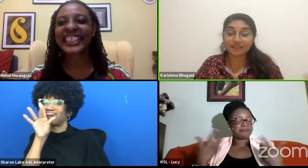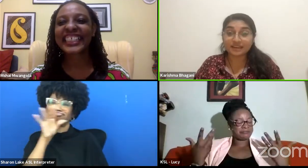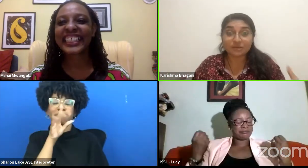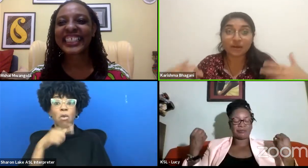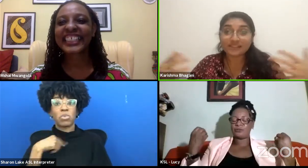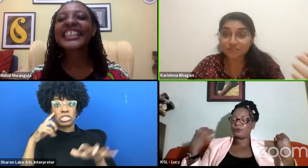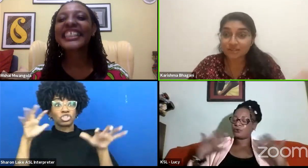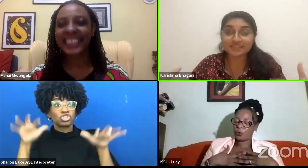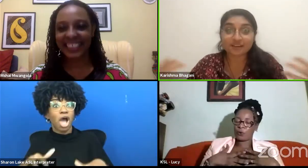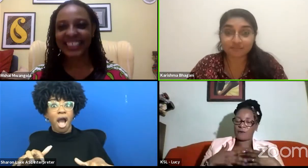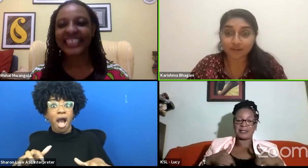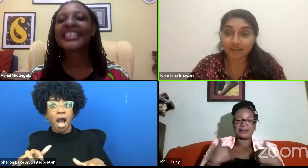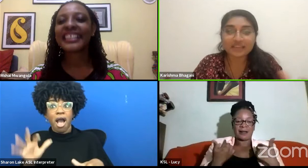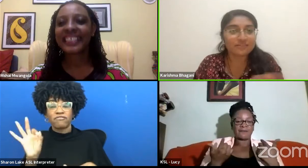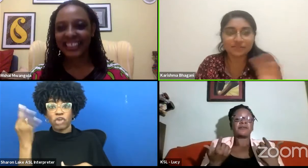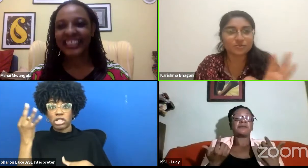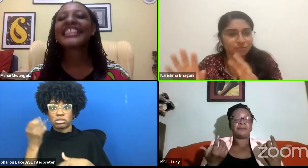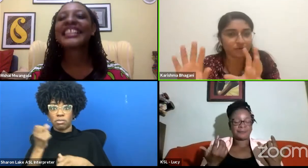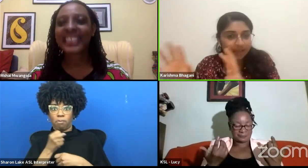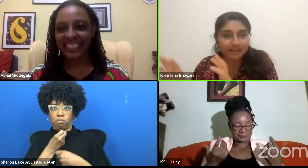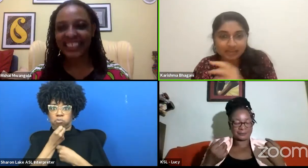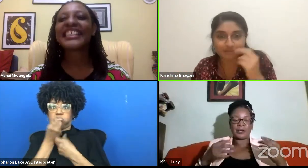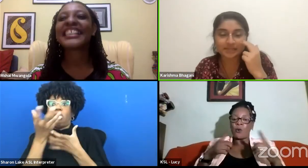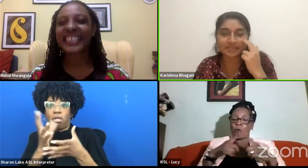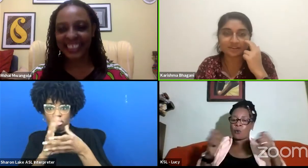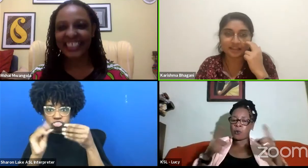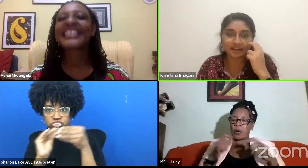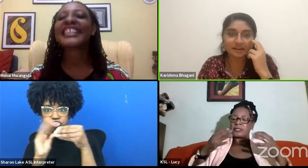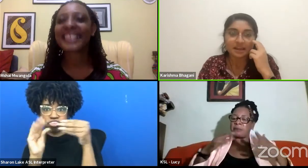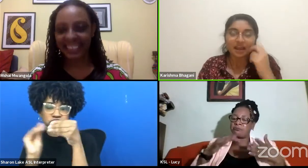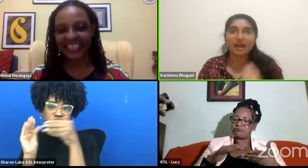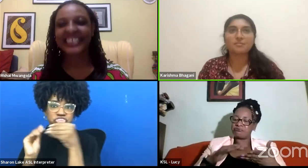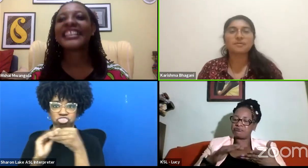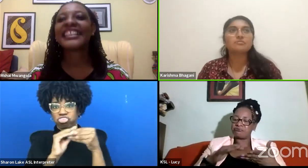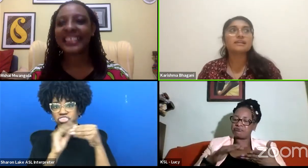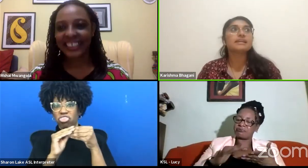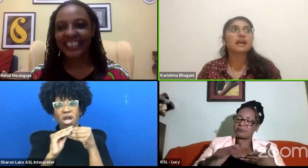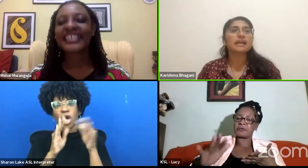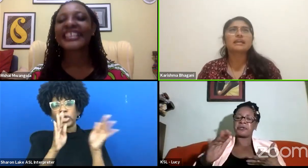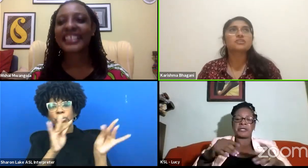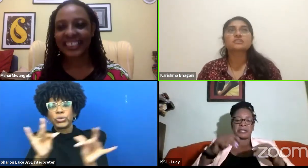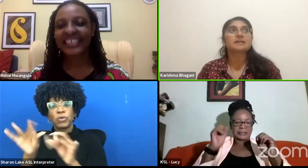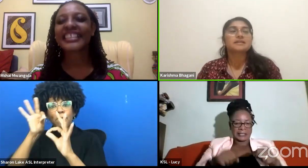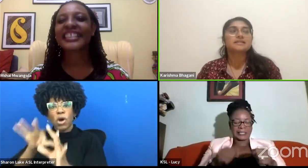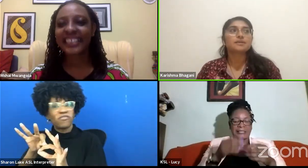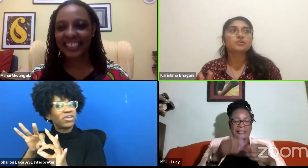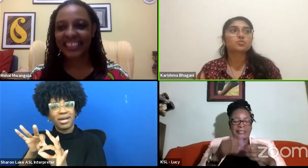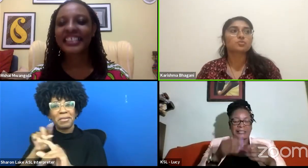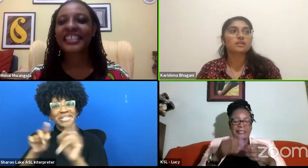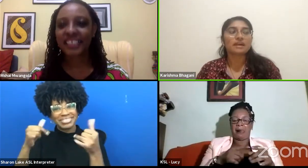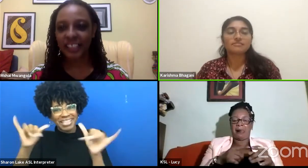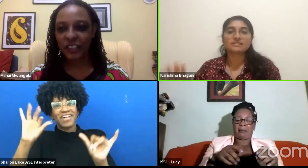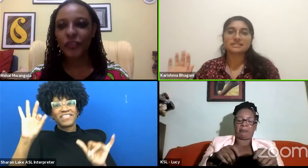that the words just started flowing even if it was broken a little bit here or there but it really, again, just speaks to the diversity